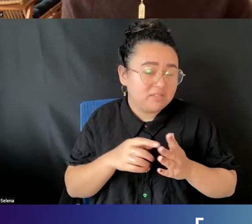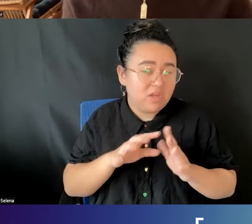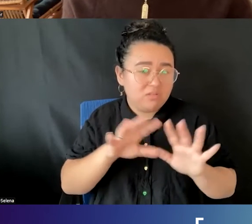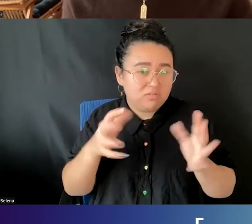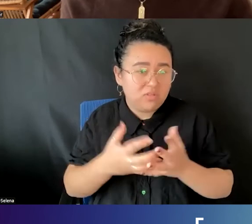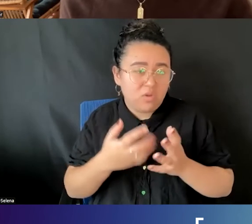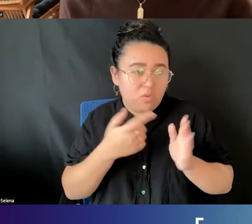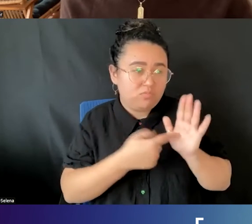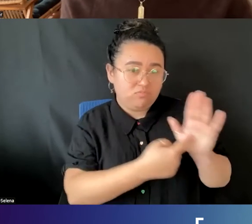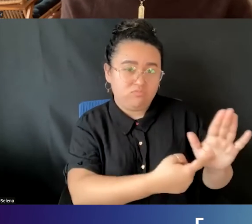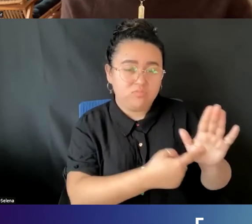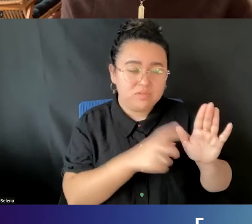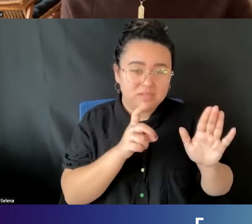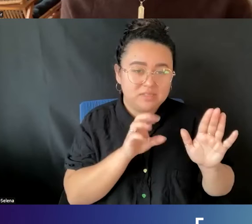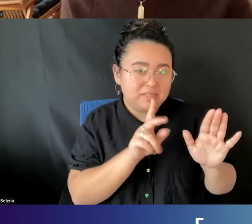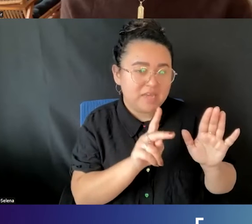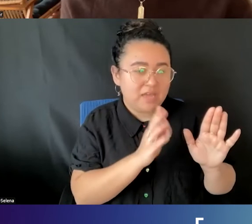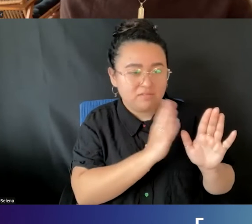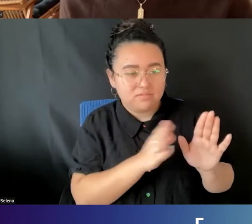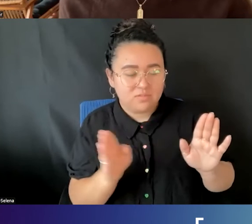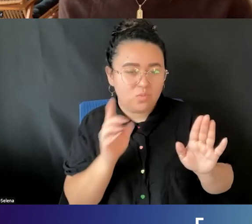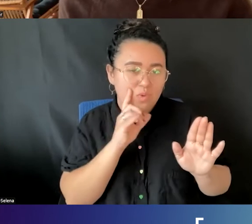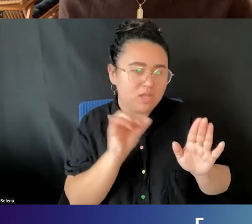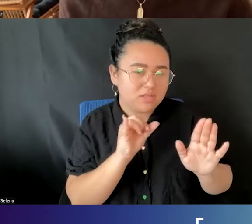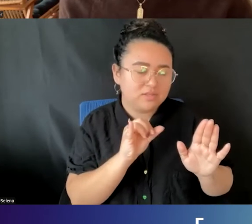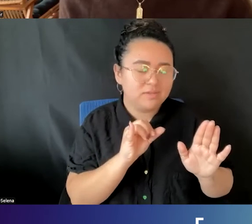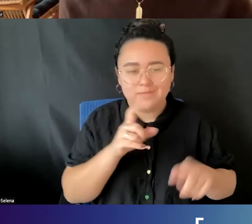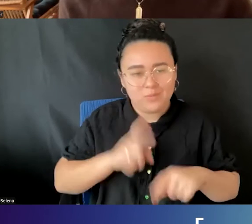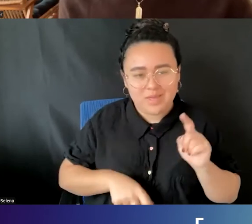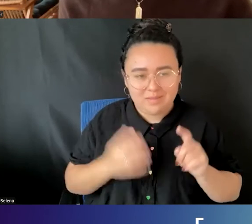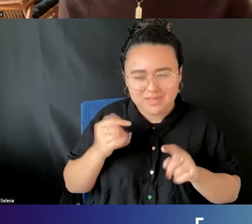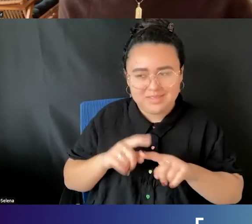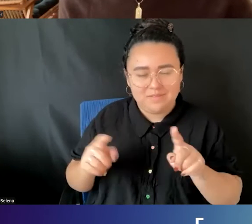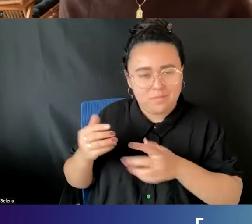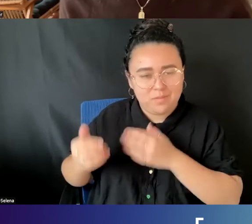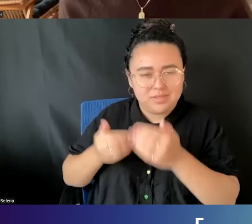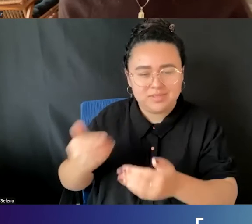I think in some ways, that's why, you know, you tend to see the, you know, the streamers,